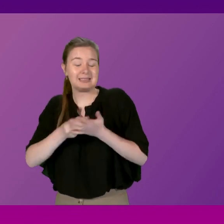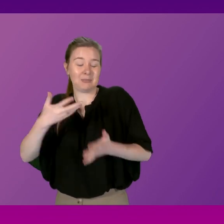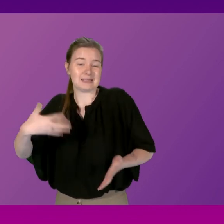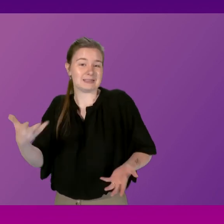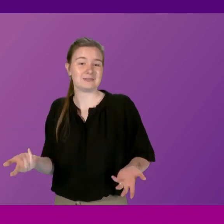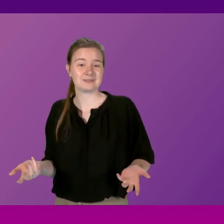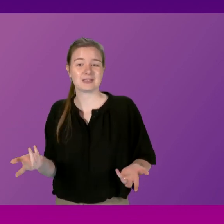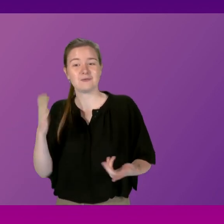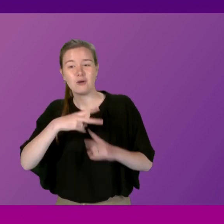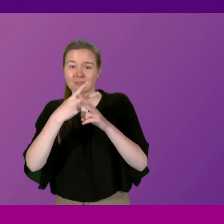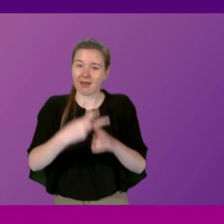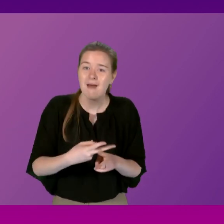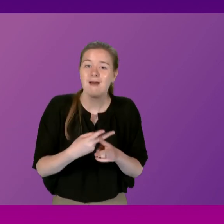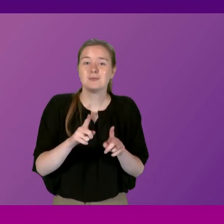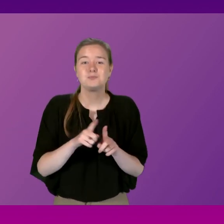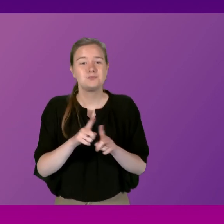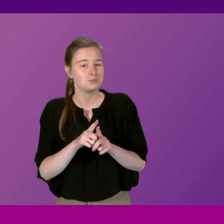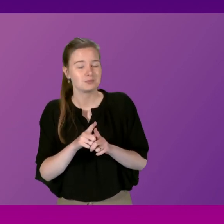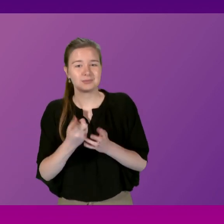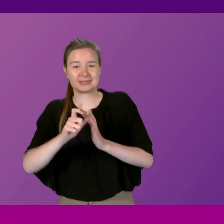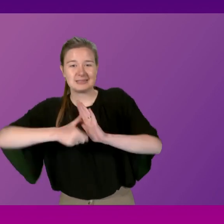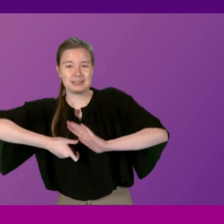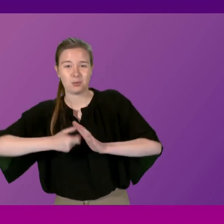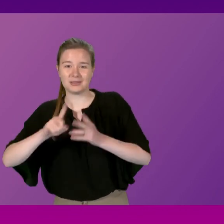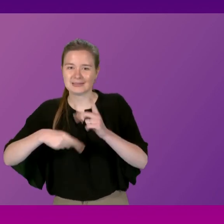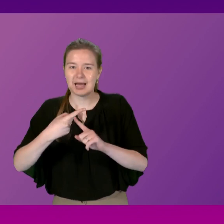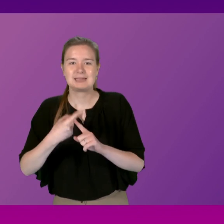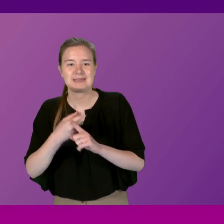From funding care to paying what is often named the disability tax that is applied to